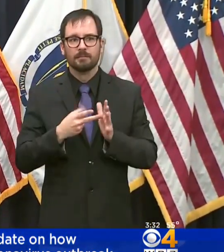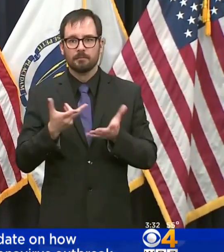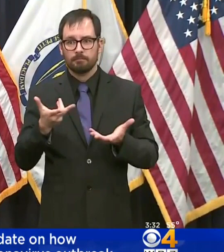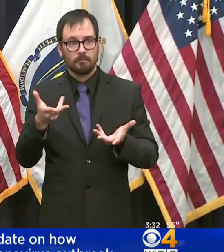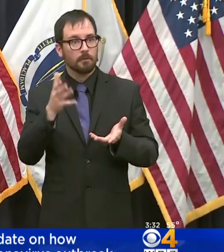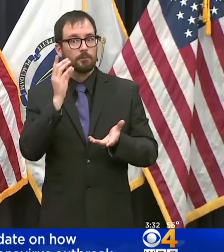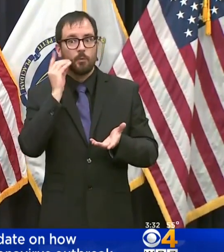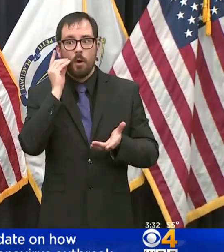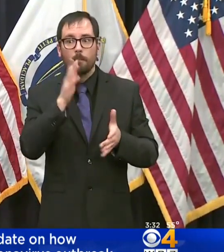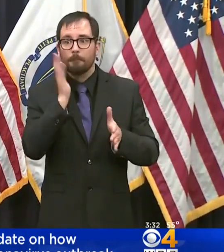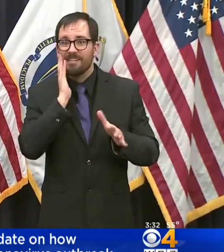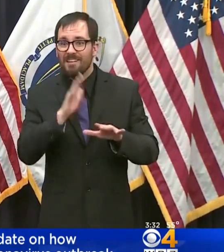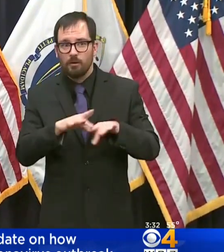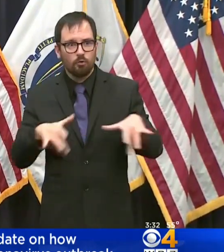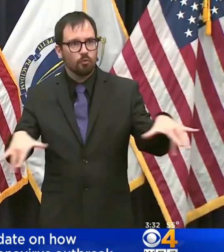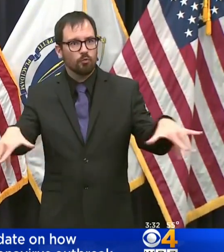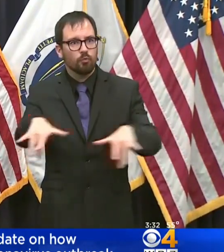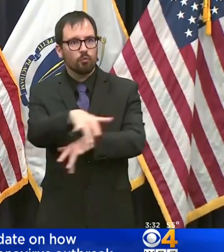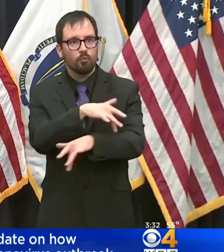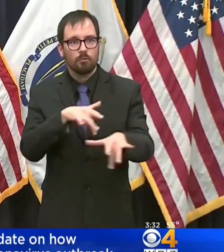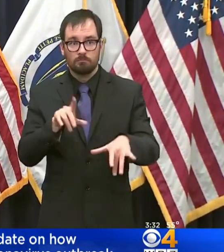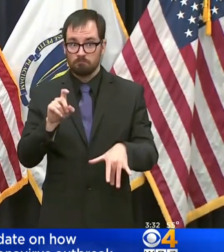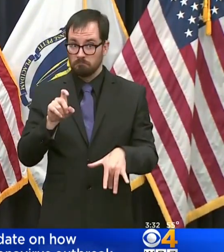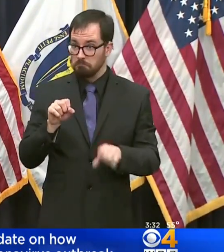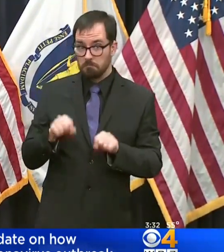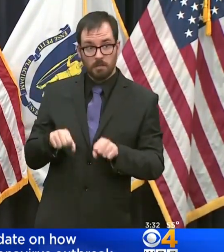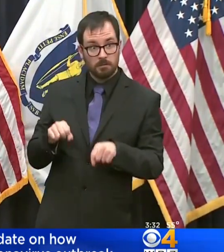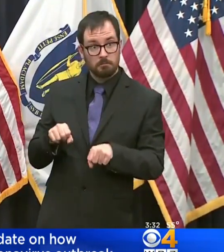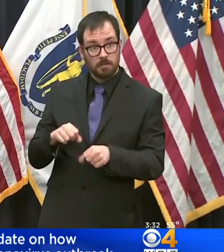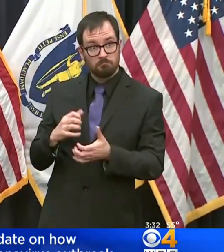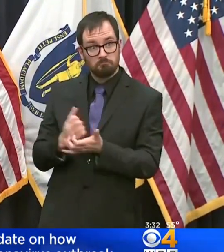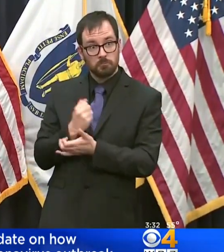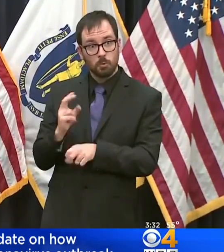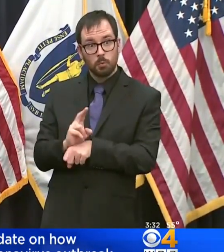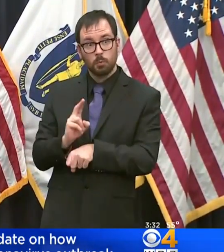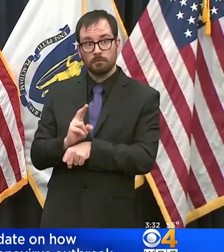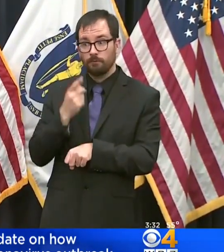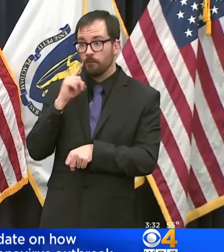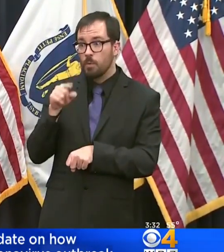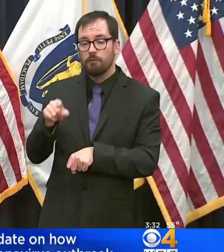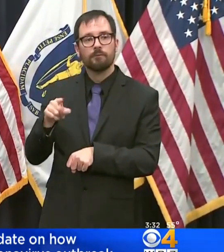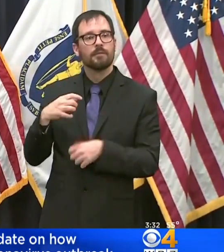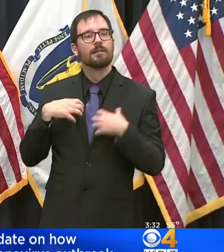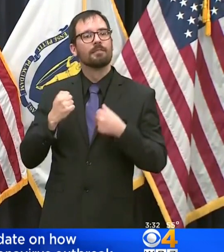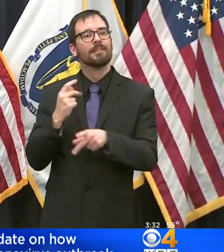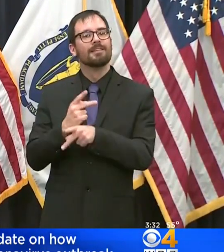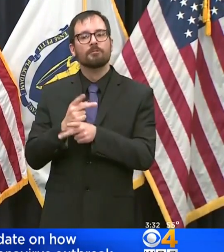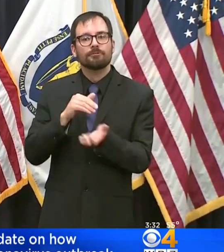SO, UM, THE EMPTYING OUT OF THE DORMS CREATES OPPORTUNITY AS POTENTIAL OVER FLOW SPACE AND